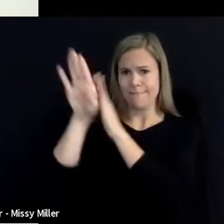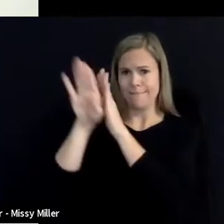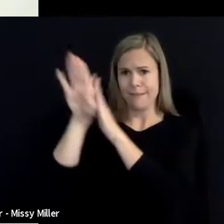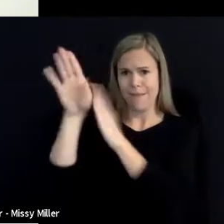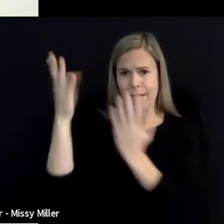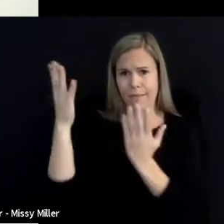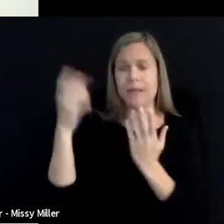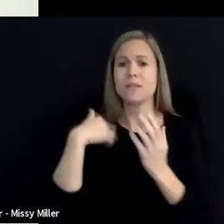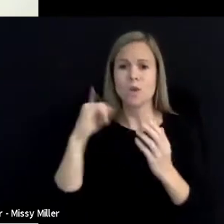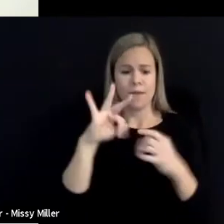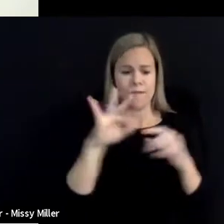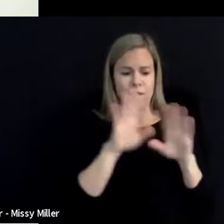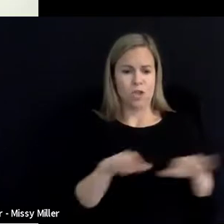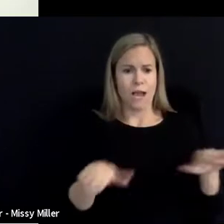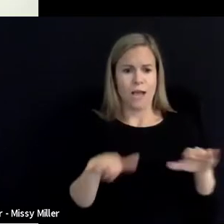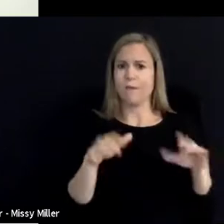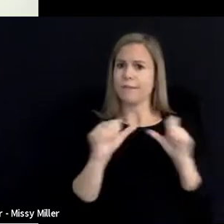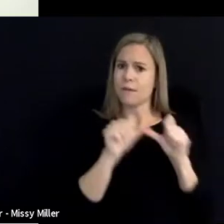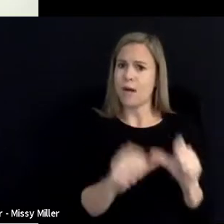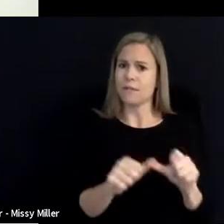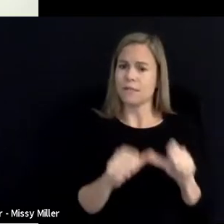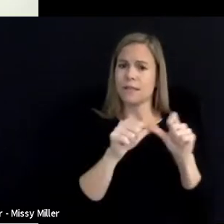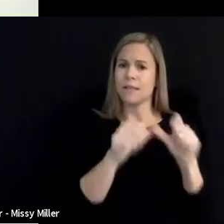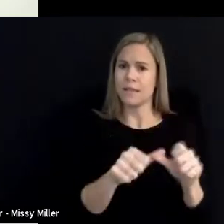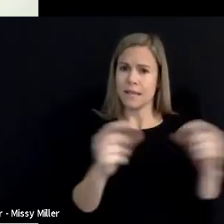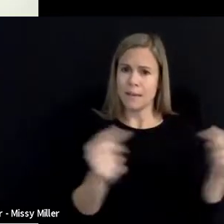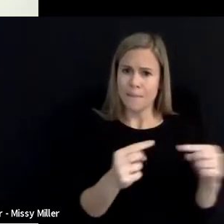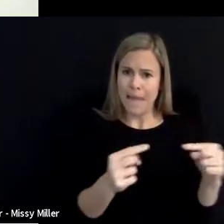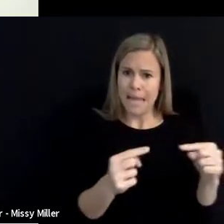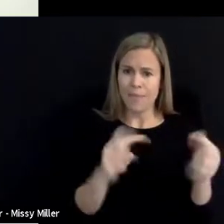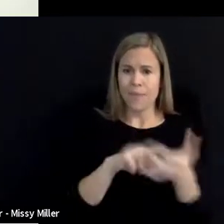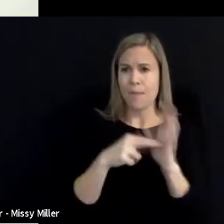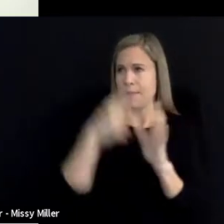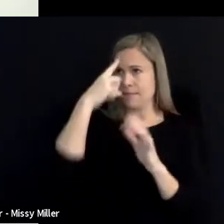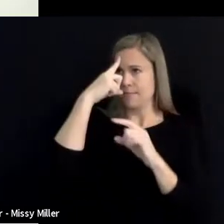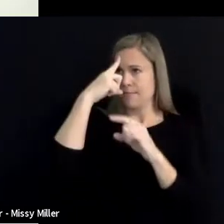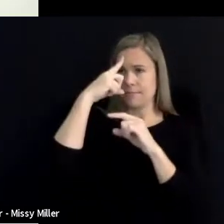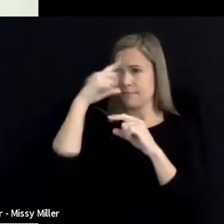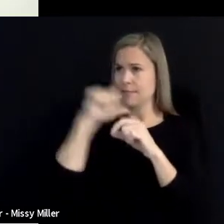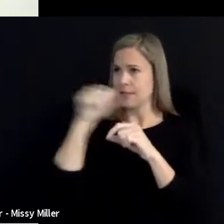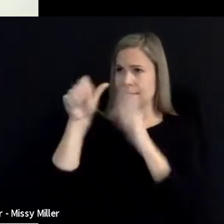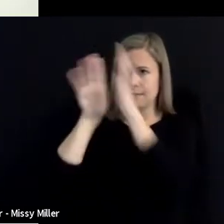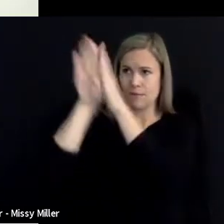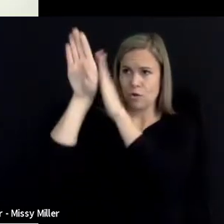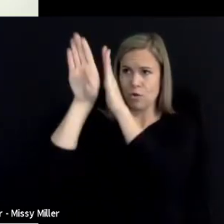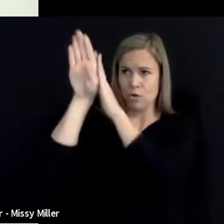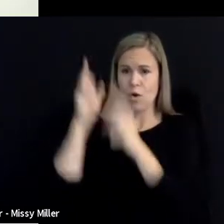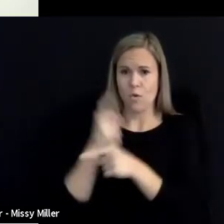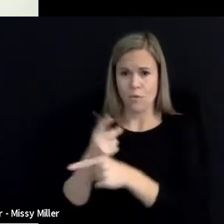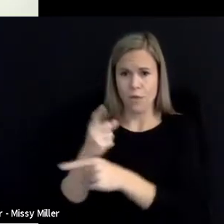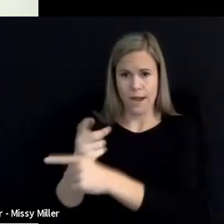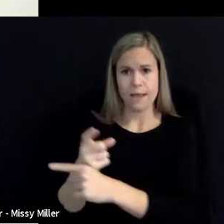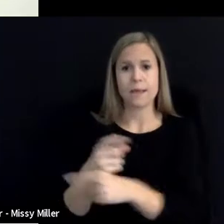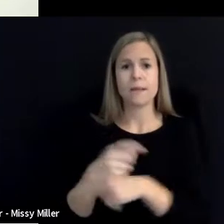in pain don't grow normally and neurologically. It can affect your sleep as it was with Jacob.